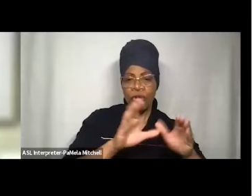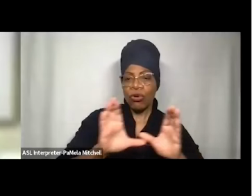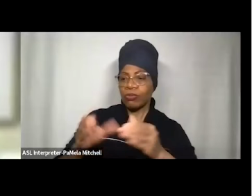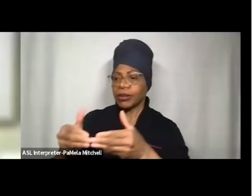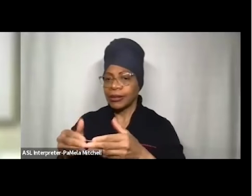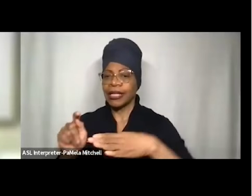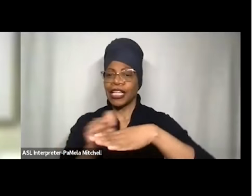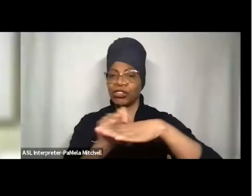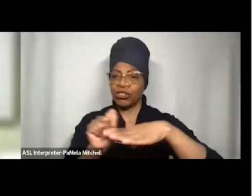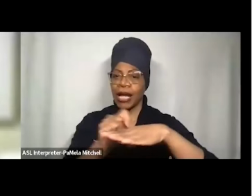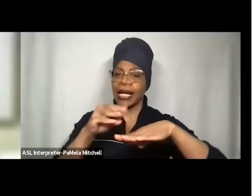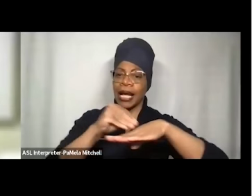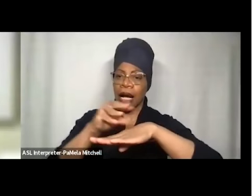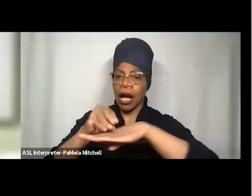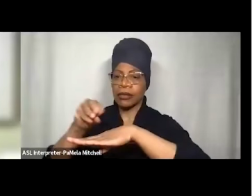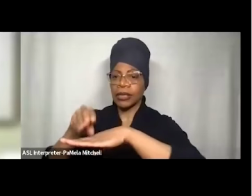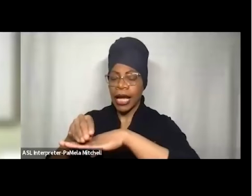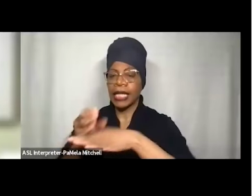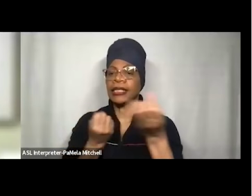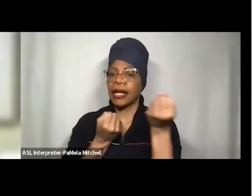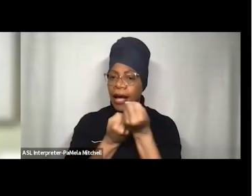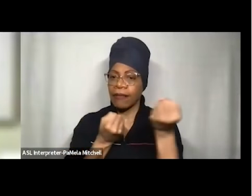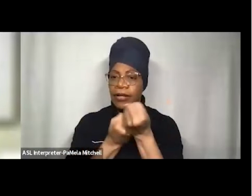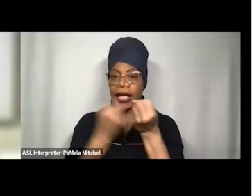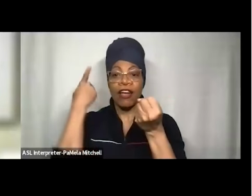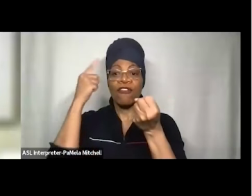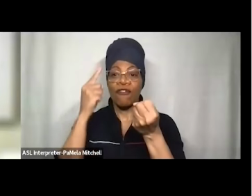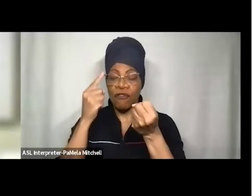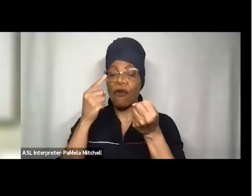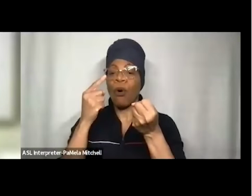I advocate for universal screening in the justice system